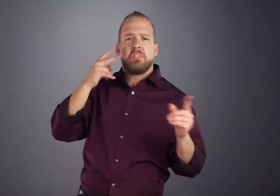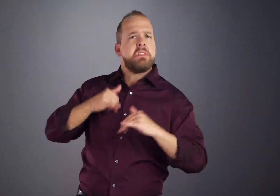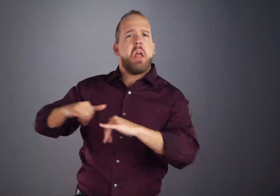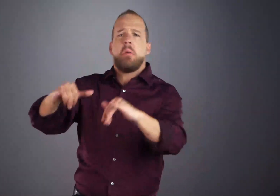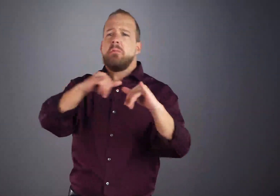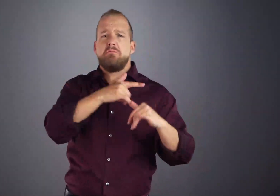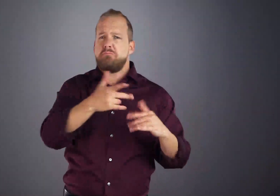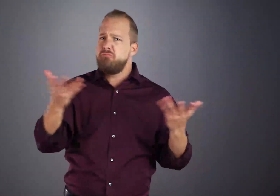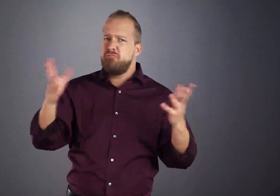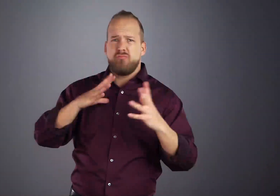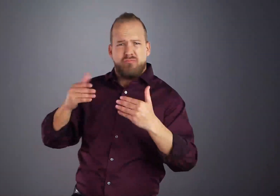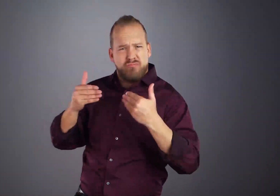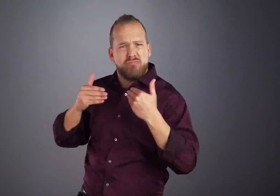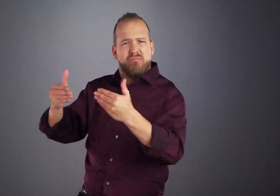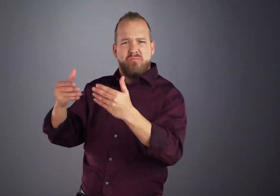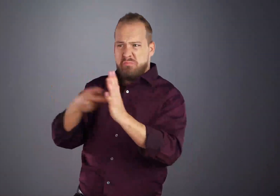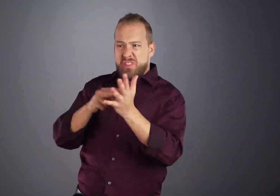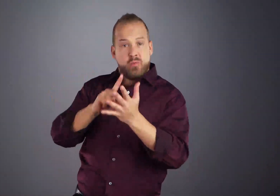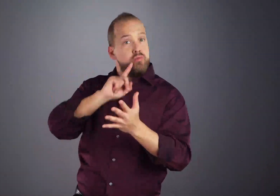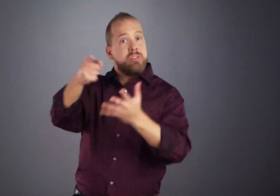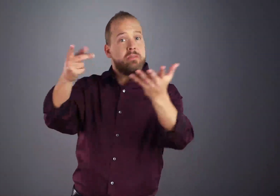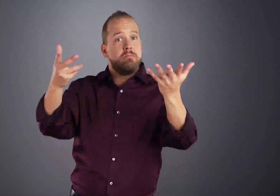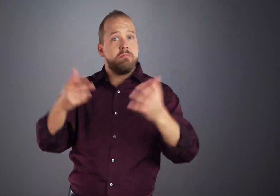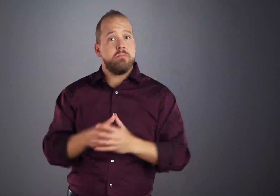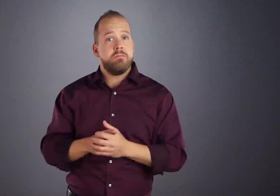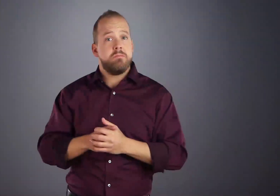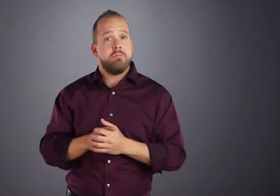He knows that they are real.